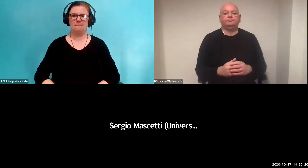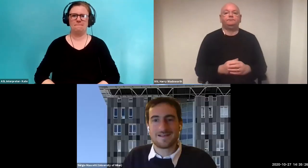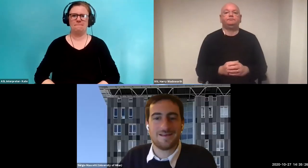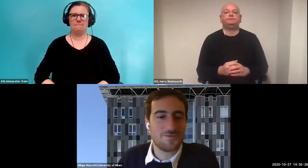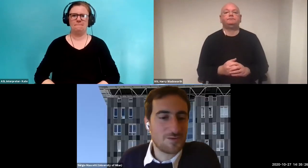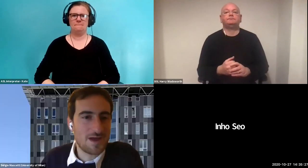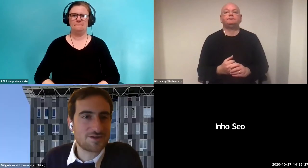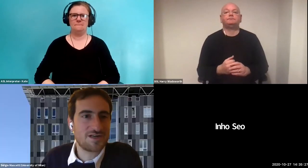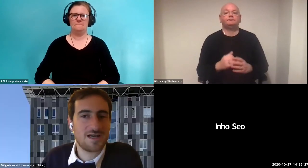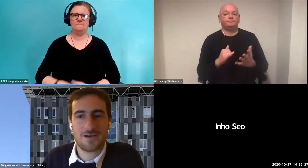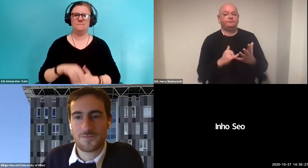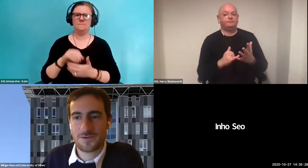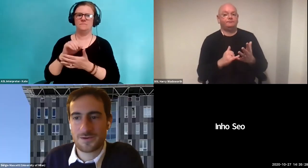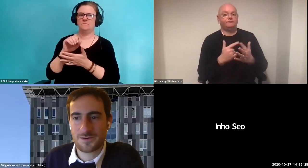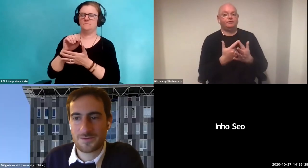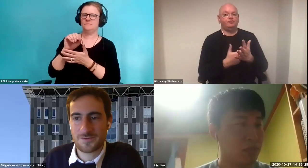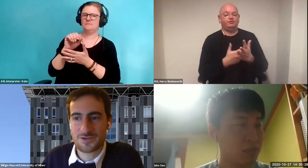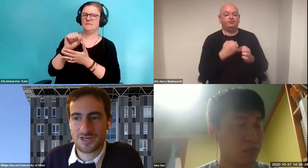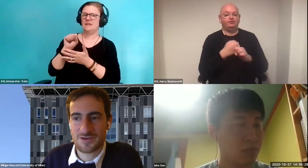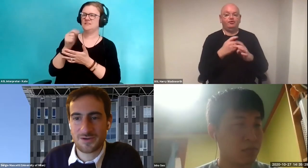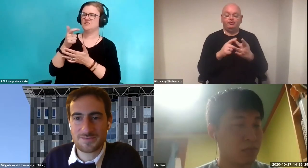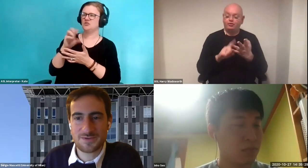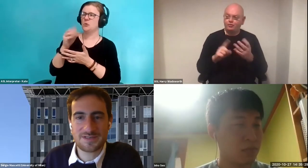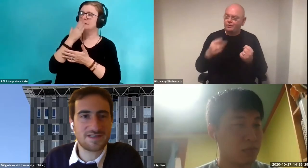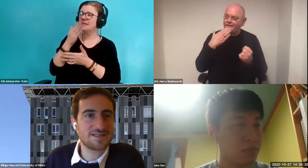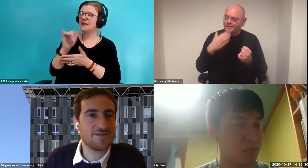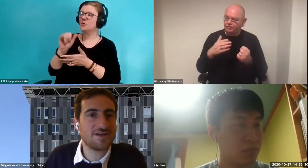thank you very much Inho Seo for your for sharing your experience in this video